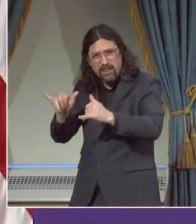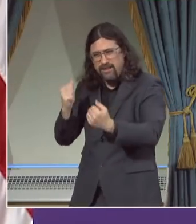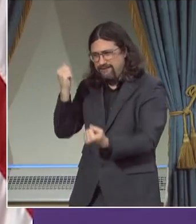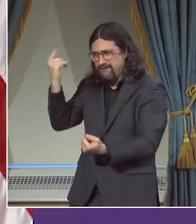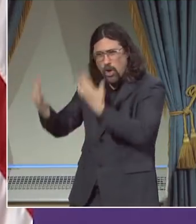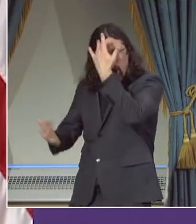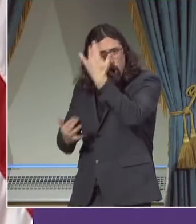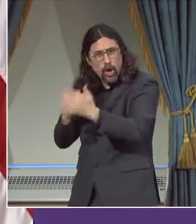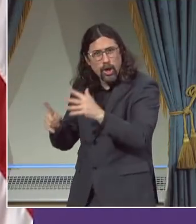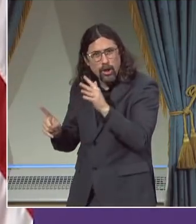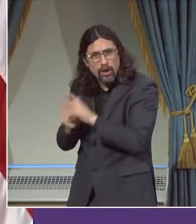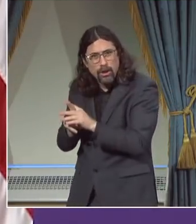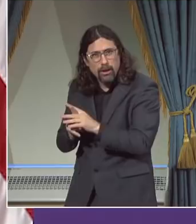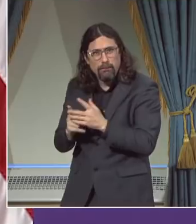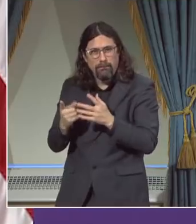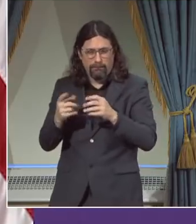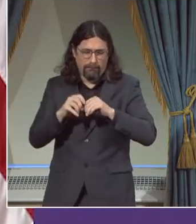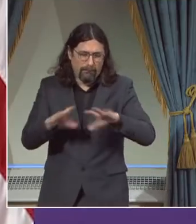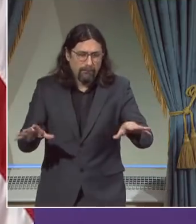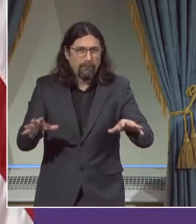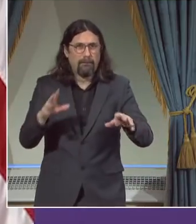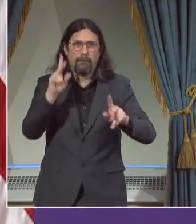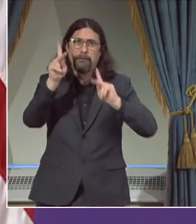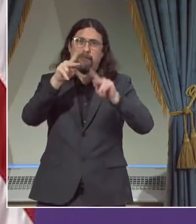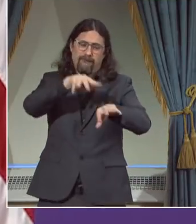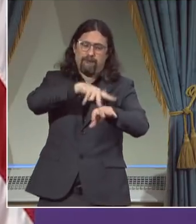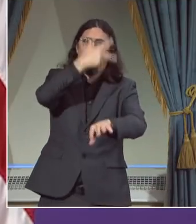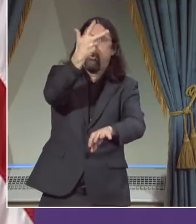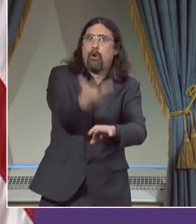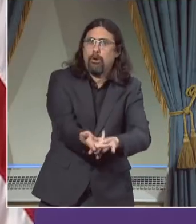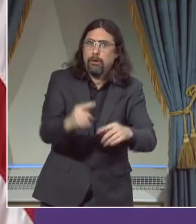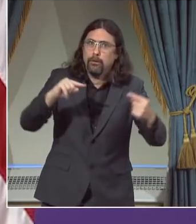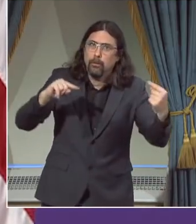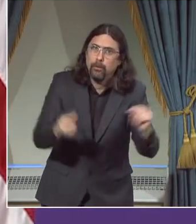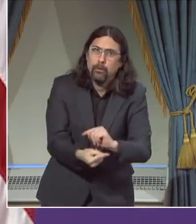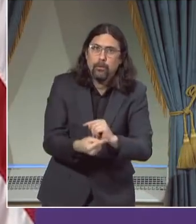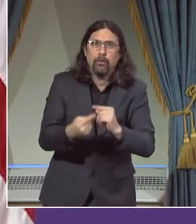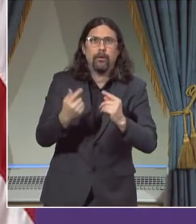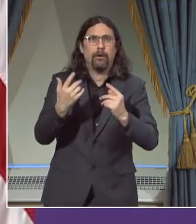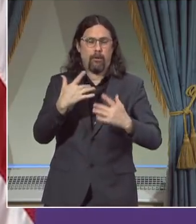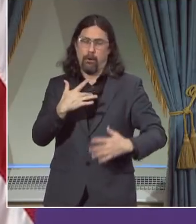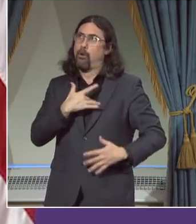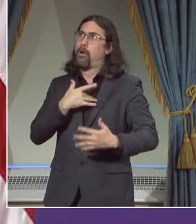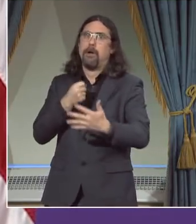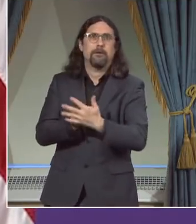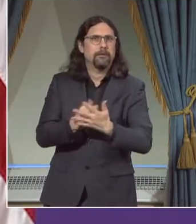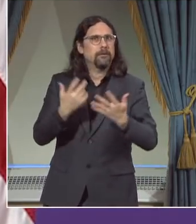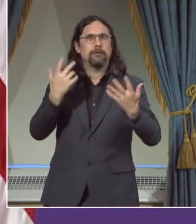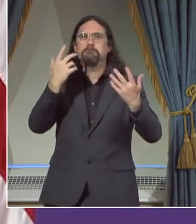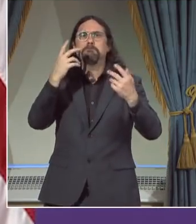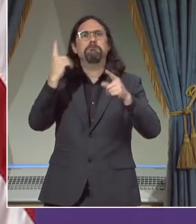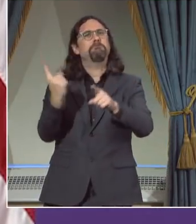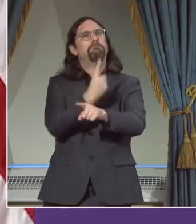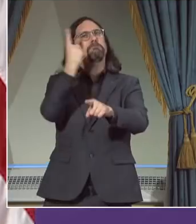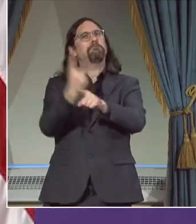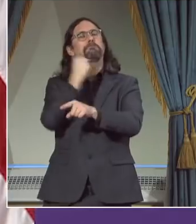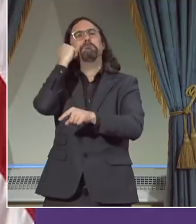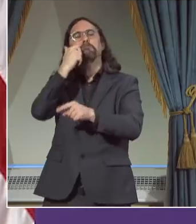EMERGENCY HELP. WE WILL KEEP SHIFTING RESOURCES, PERSONNEL, VEHICLES, WHATERVE IT TAKES TOK EEP THAT